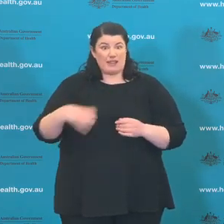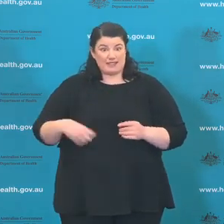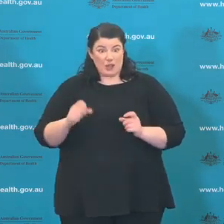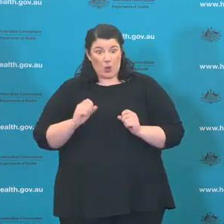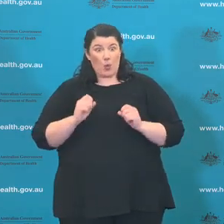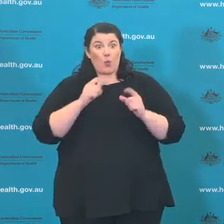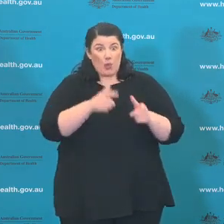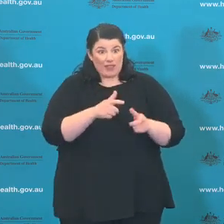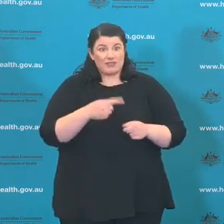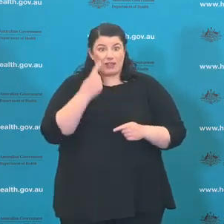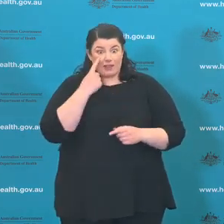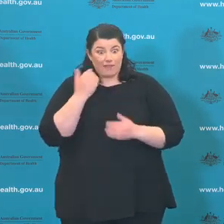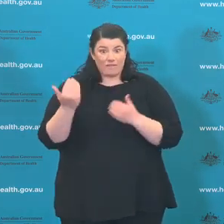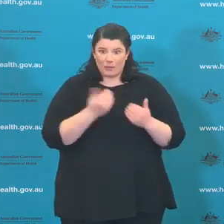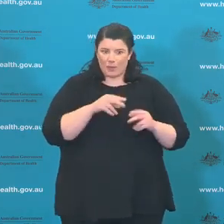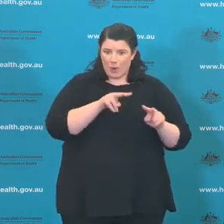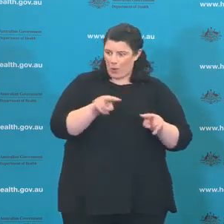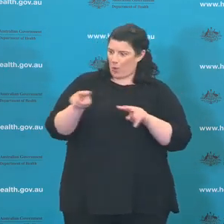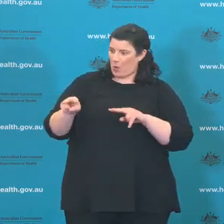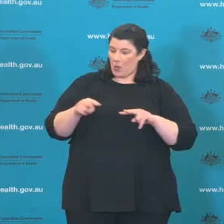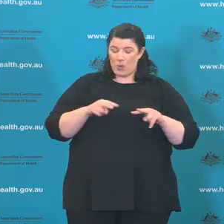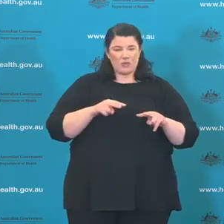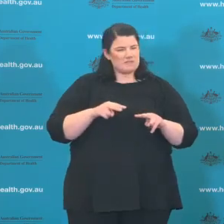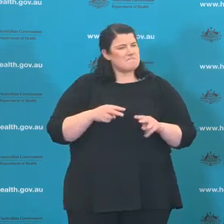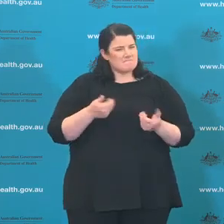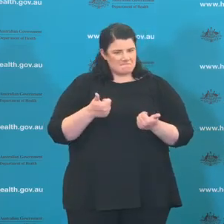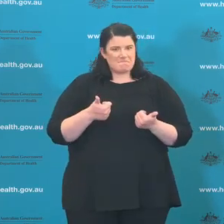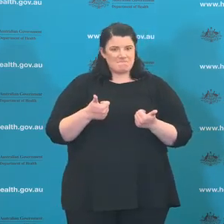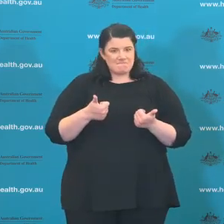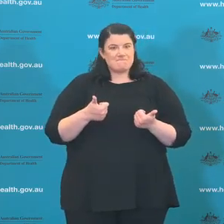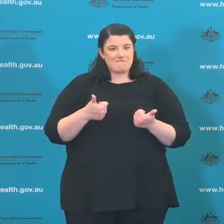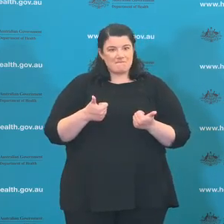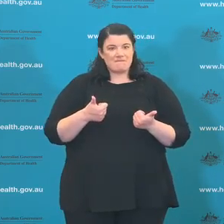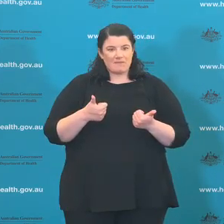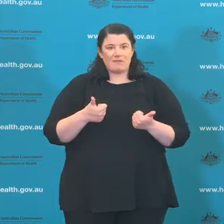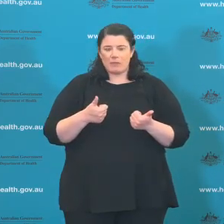reported that she was very pleased to see the measures that were in place that